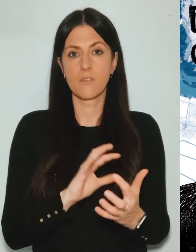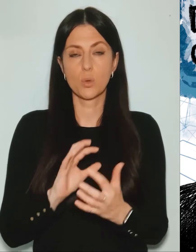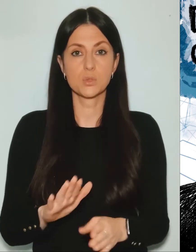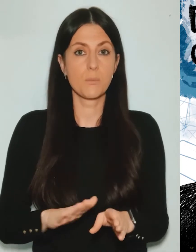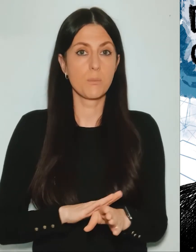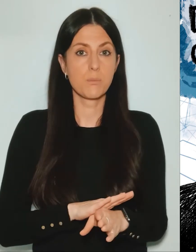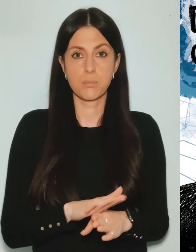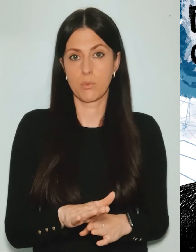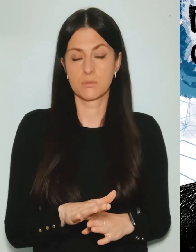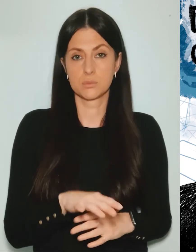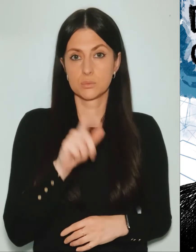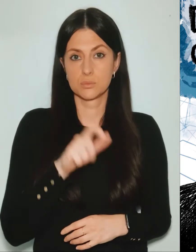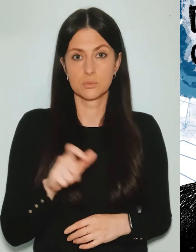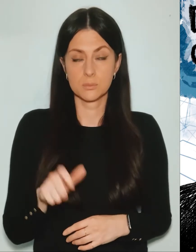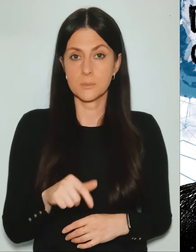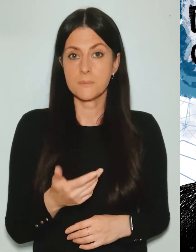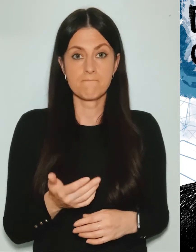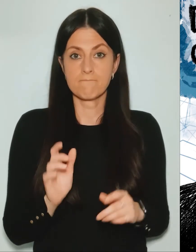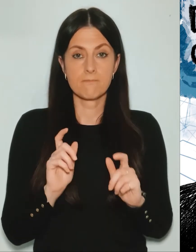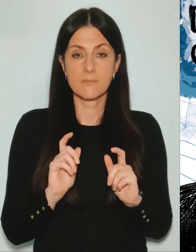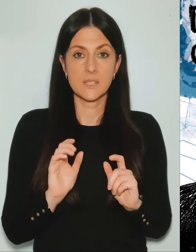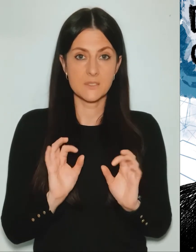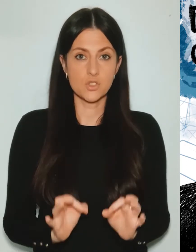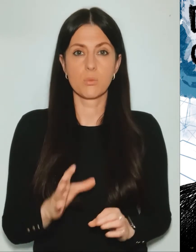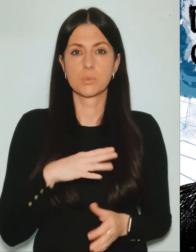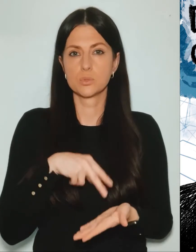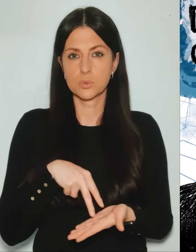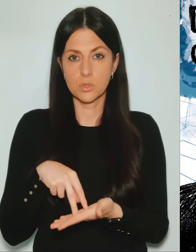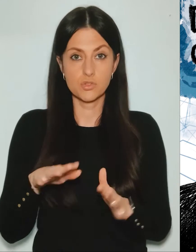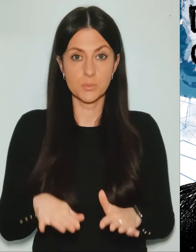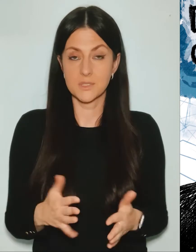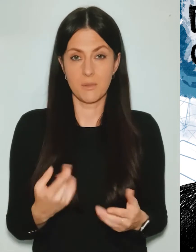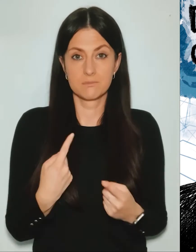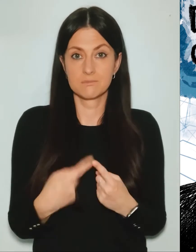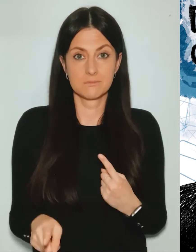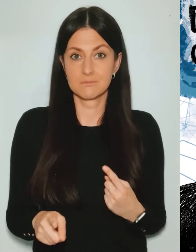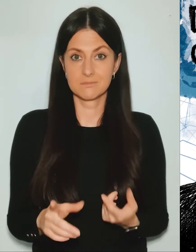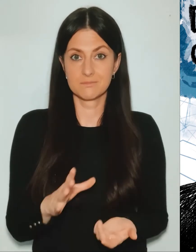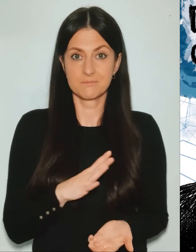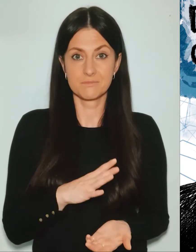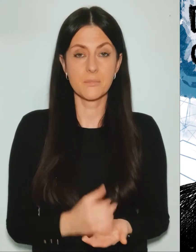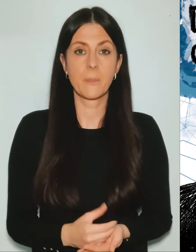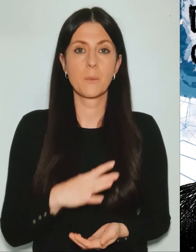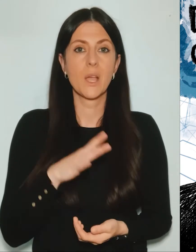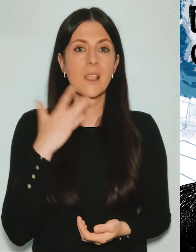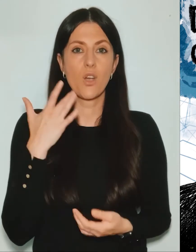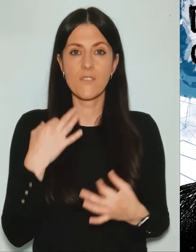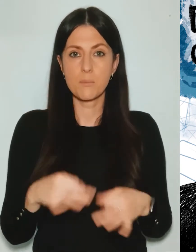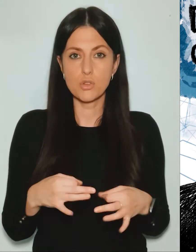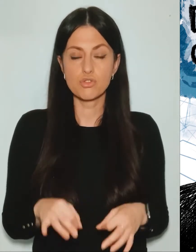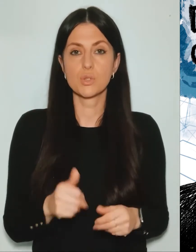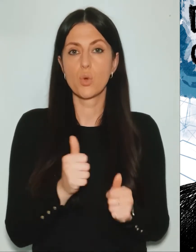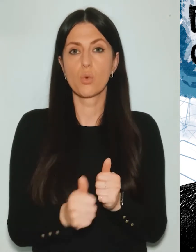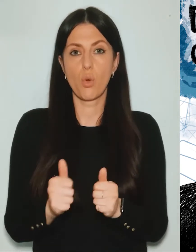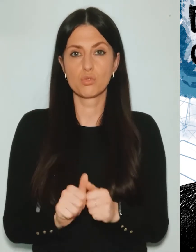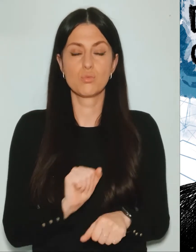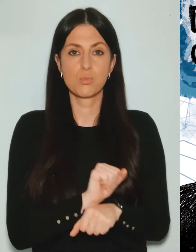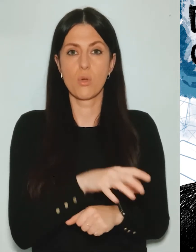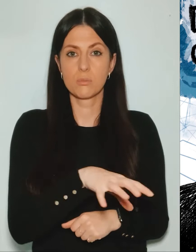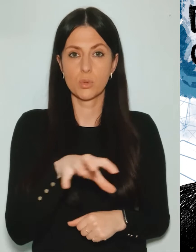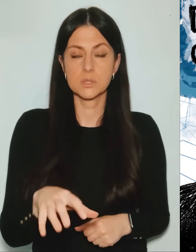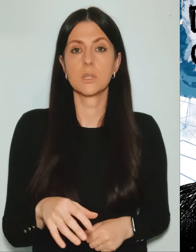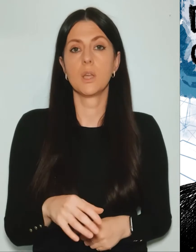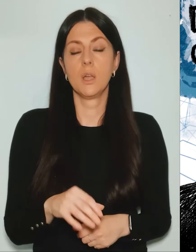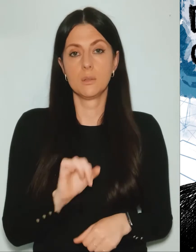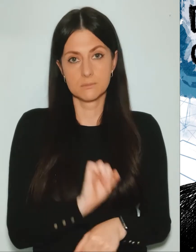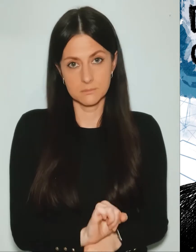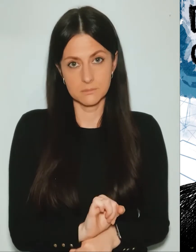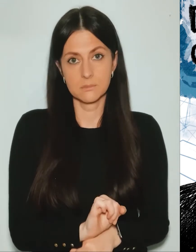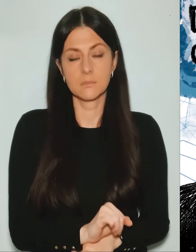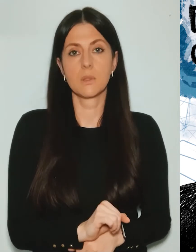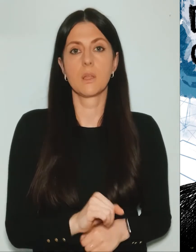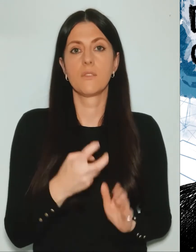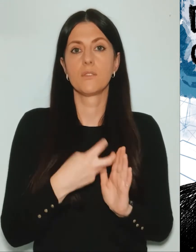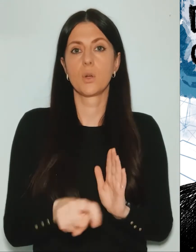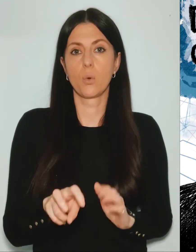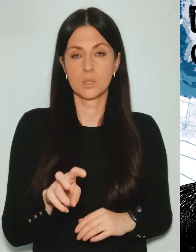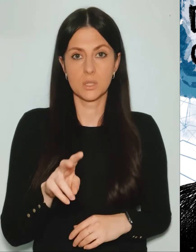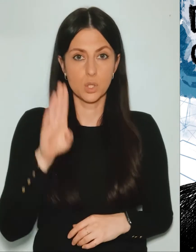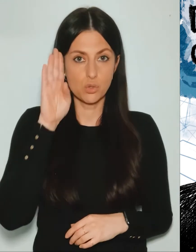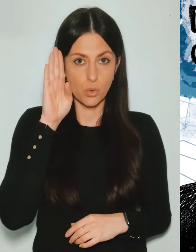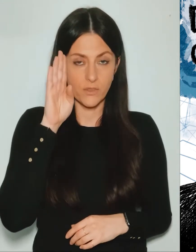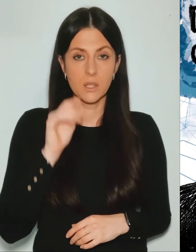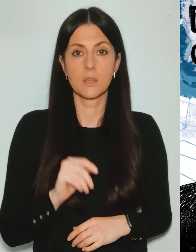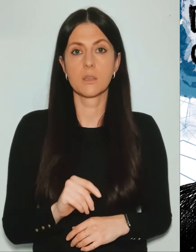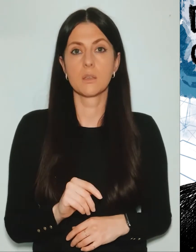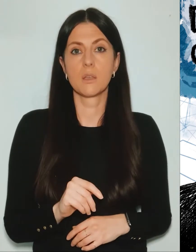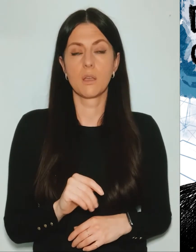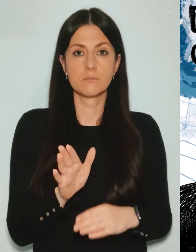There were, of course, standing places too, because otherwise there was no way. There were also cars. And at each checkpoint, we were stopped, and men came out and filtered us.